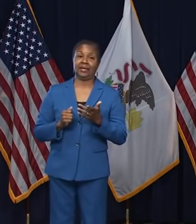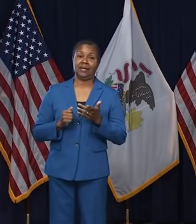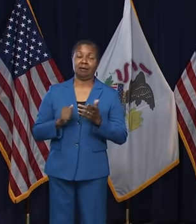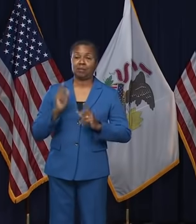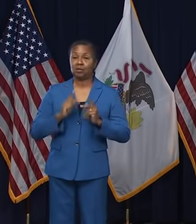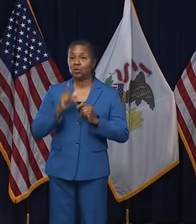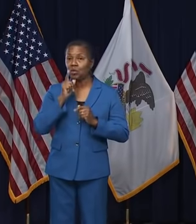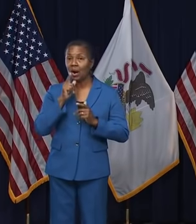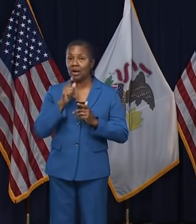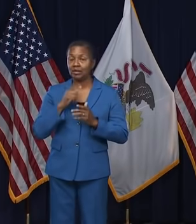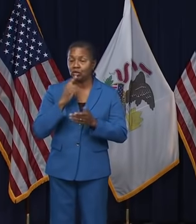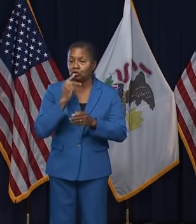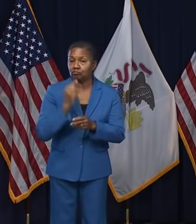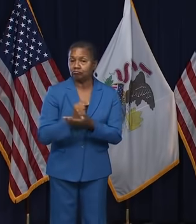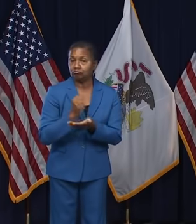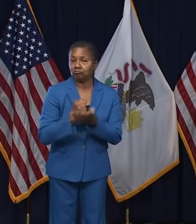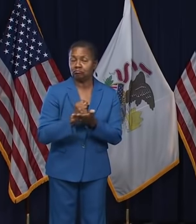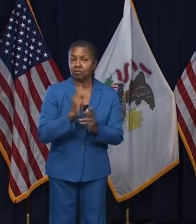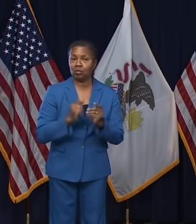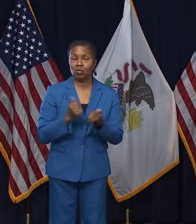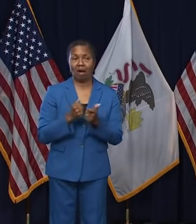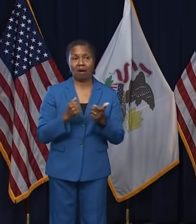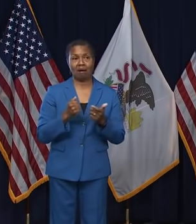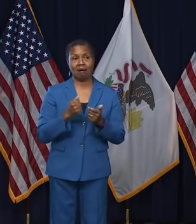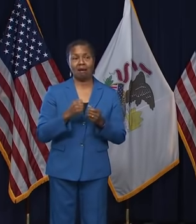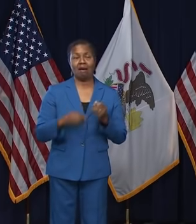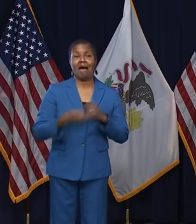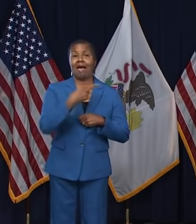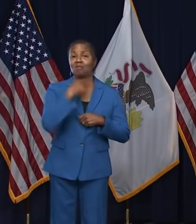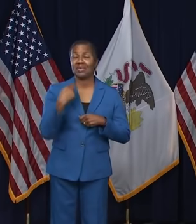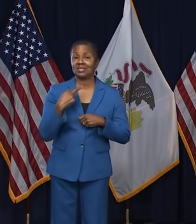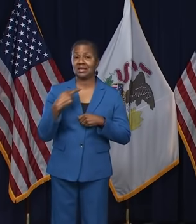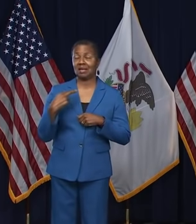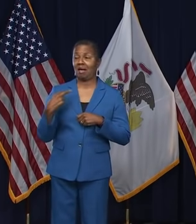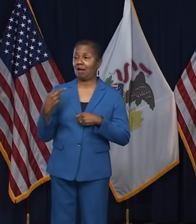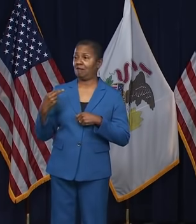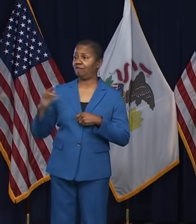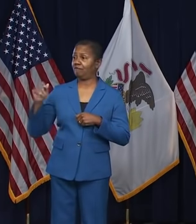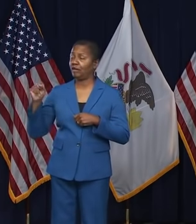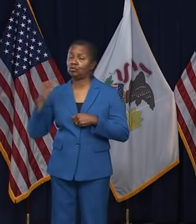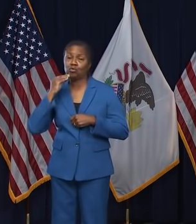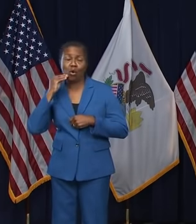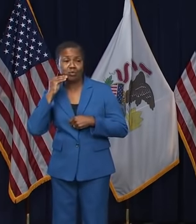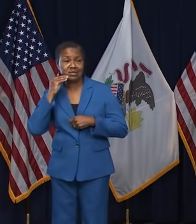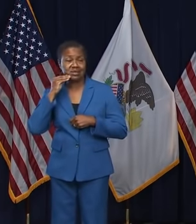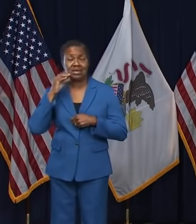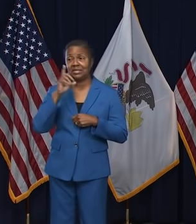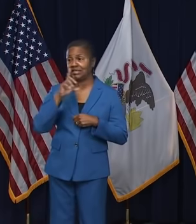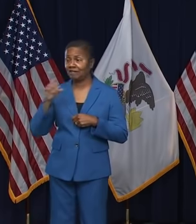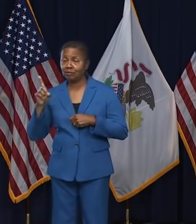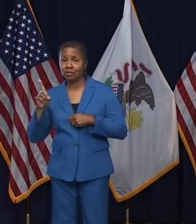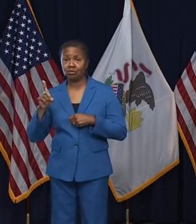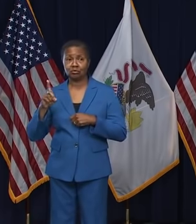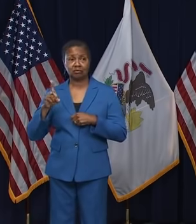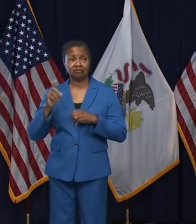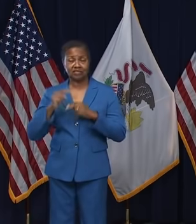in fact have begun with the- folks who are treating the most